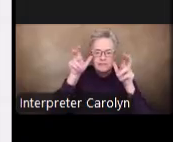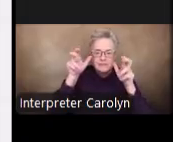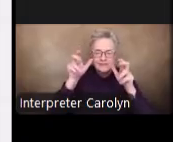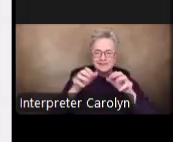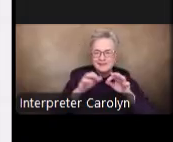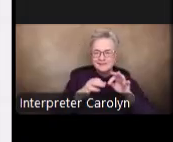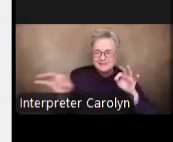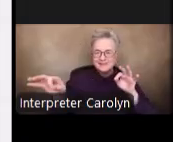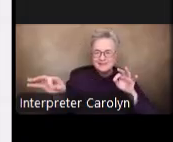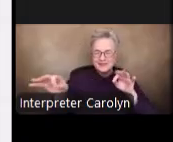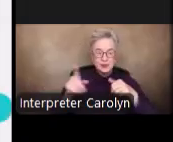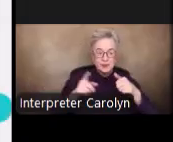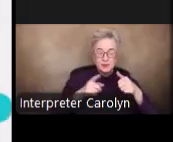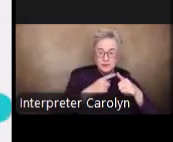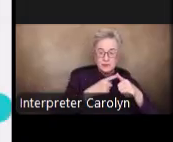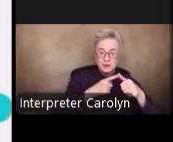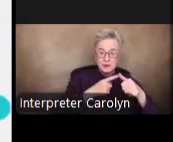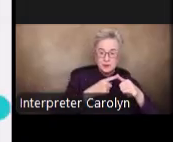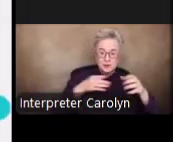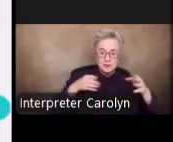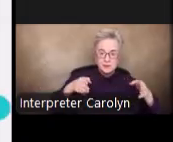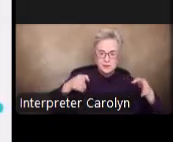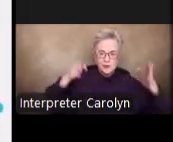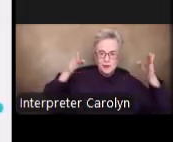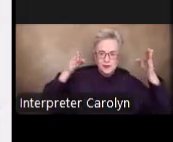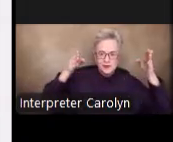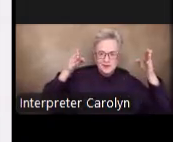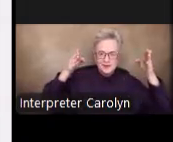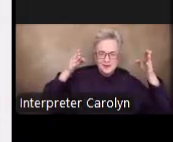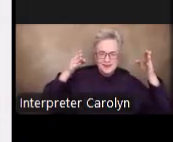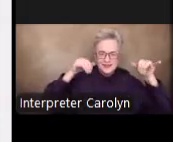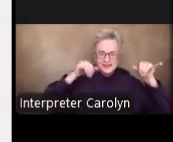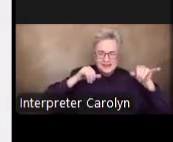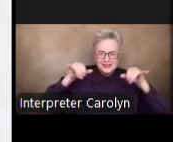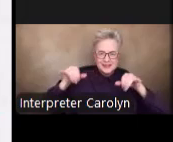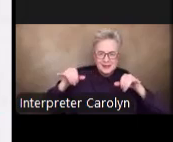So first we have the wall studs representing the. Those motor patterns.